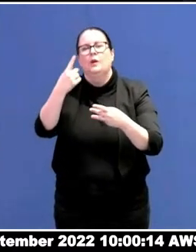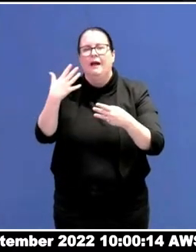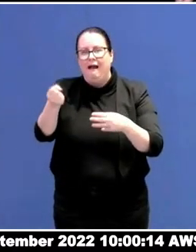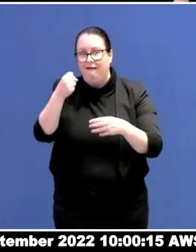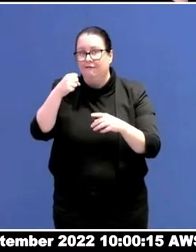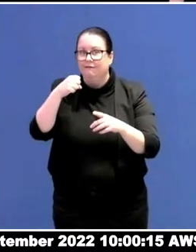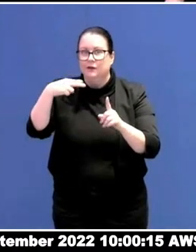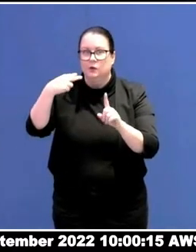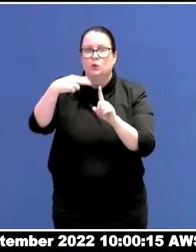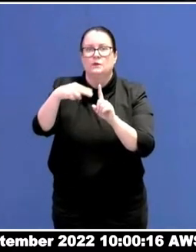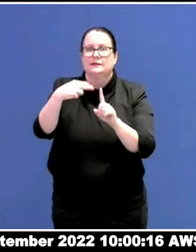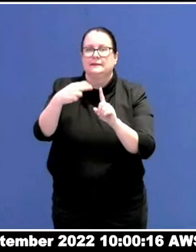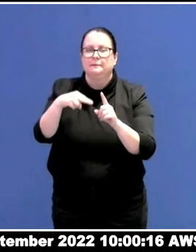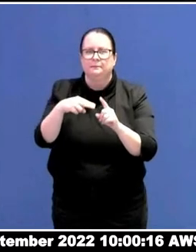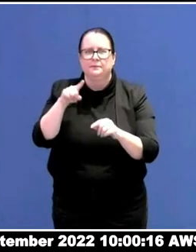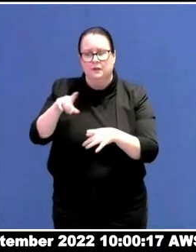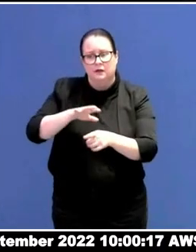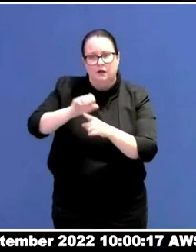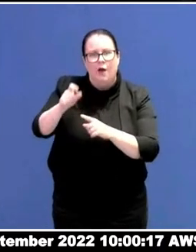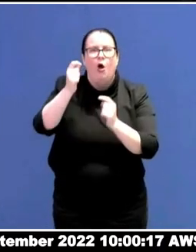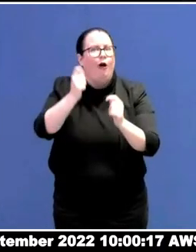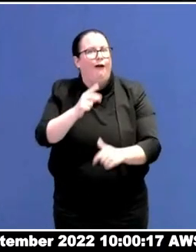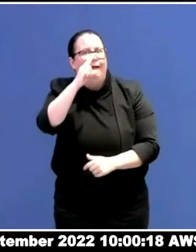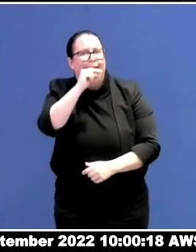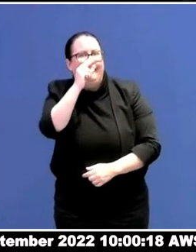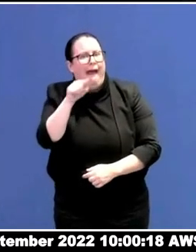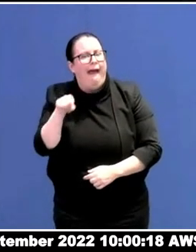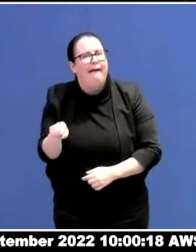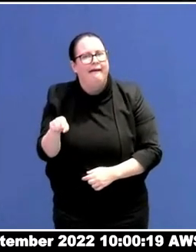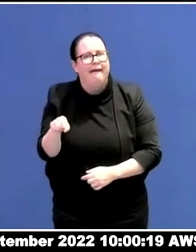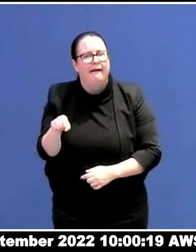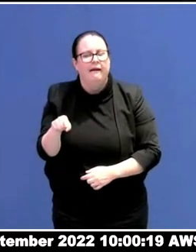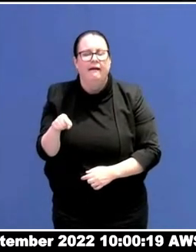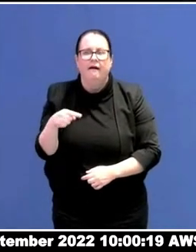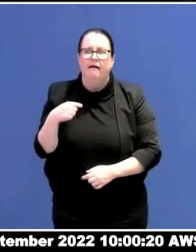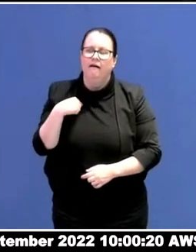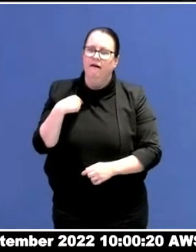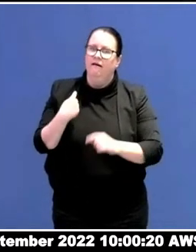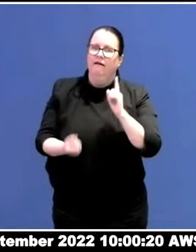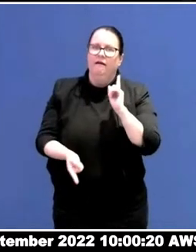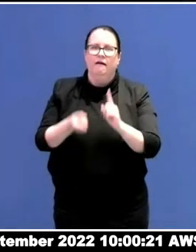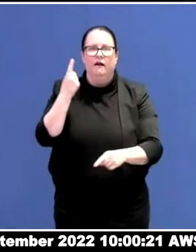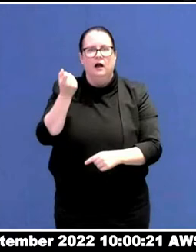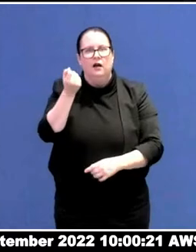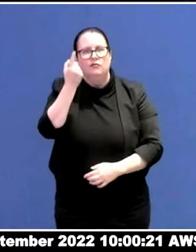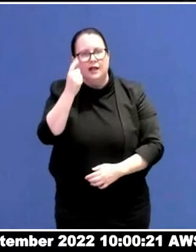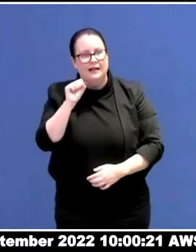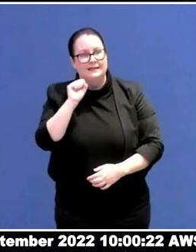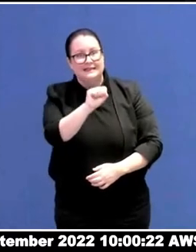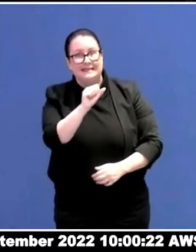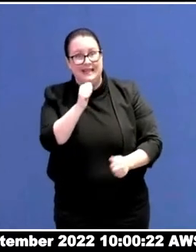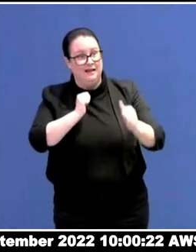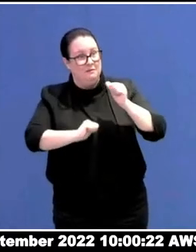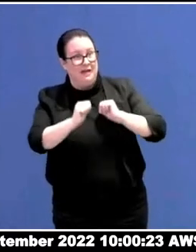diagnosis earlier, we became aware that some of the behaviours that he was exhibiting were